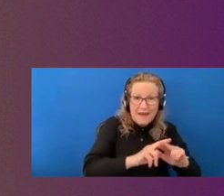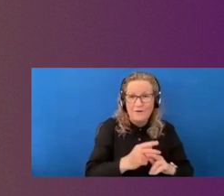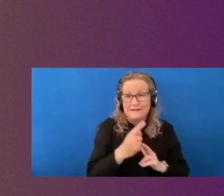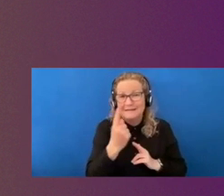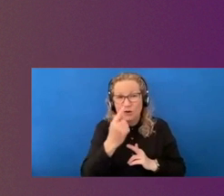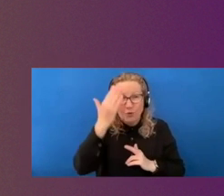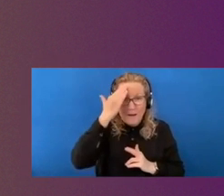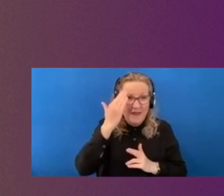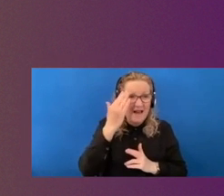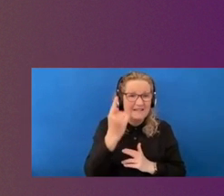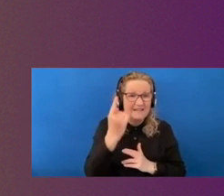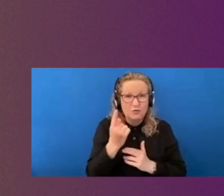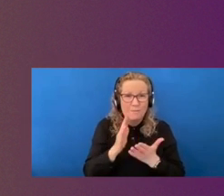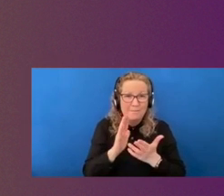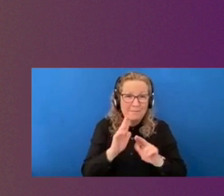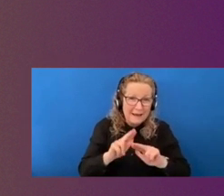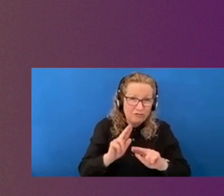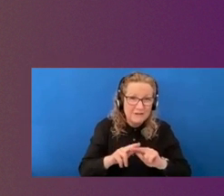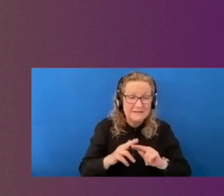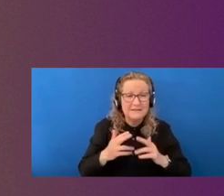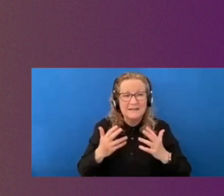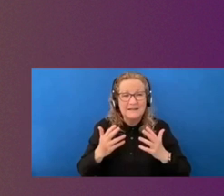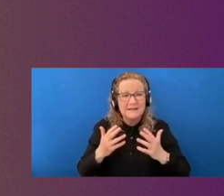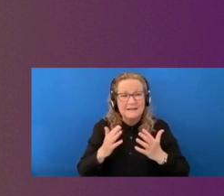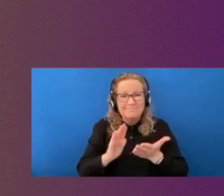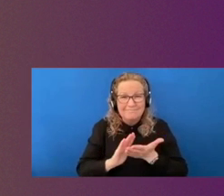any kind of a flexibility that people can build in when they plan out they